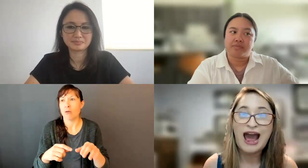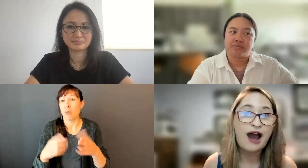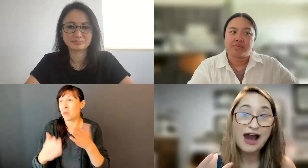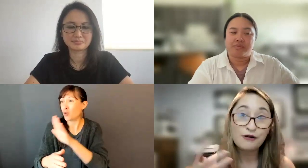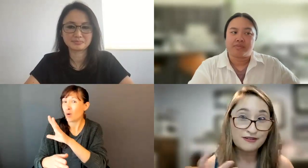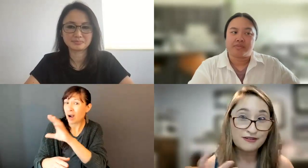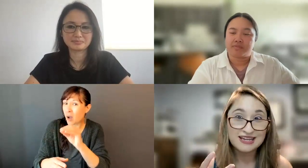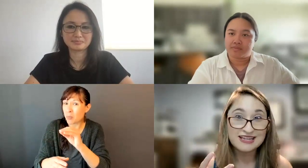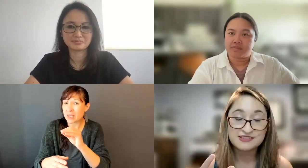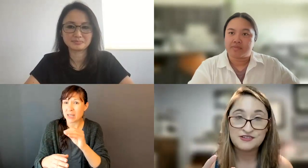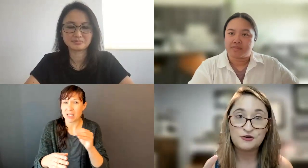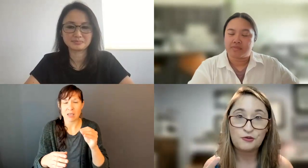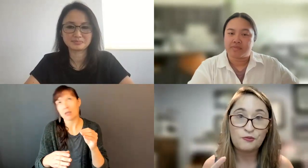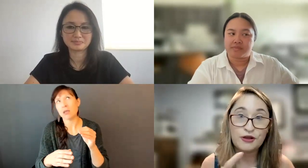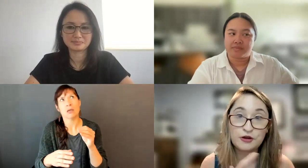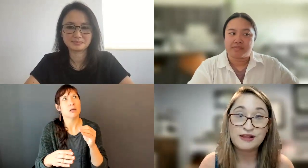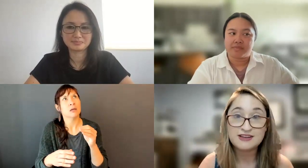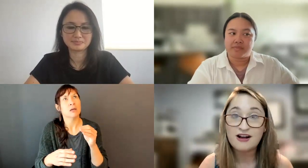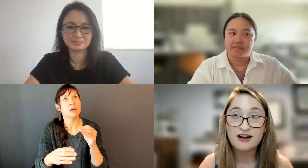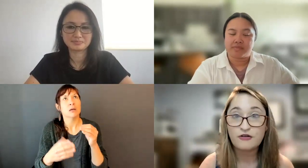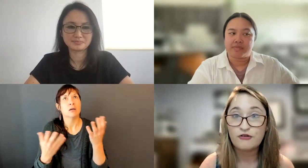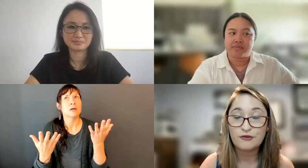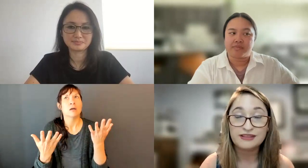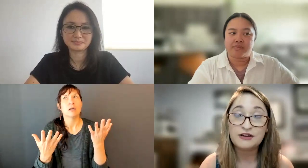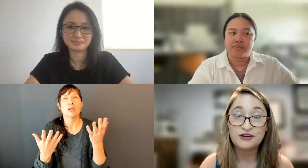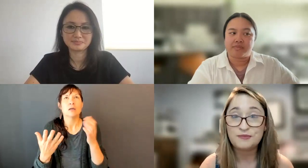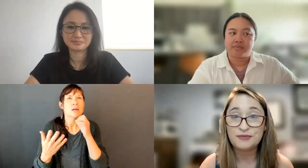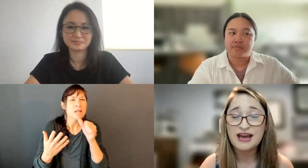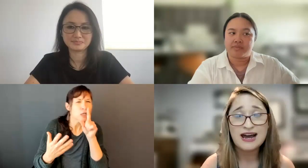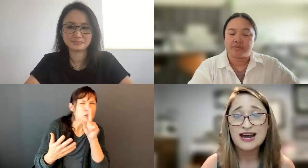how it relates to what your plans are or what they could be,